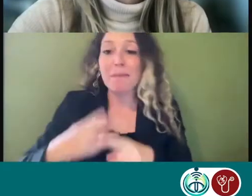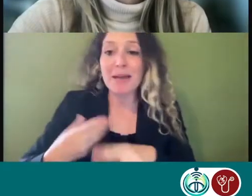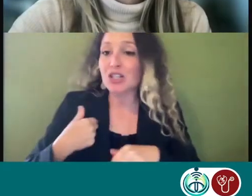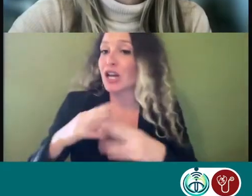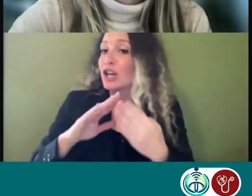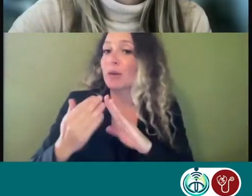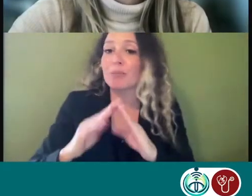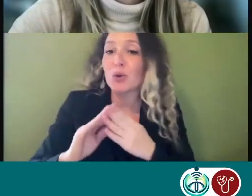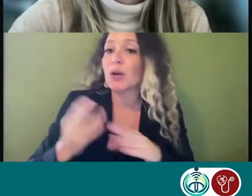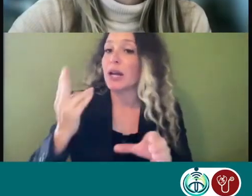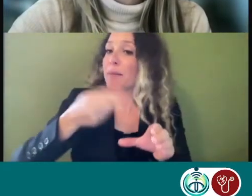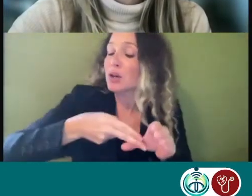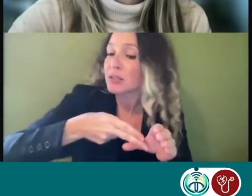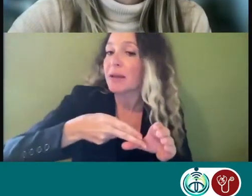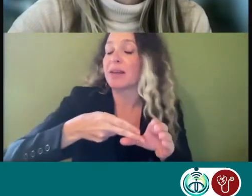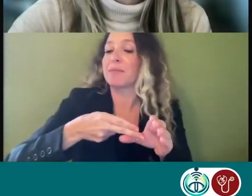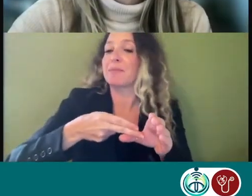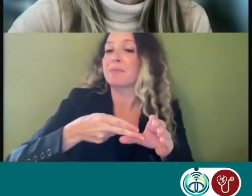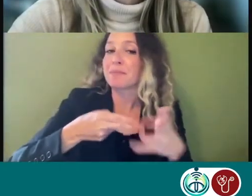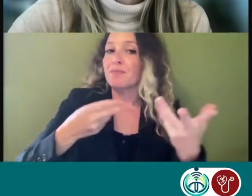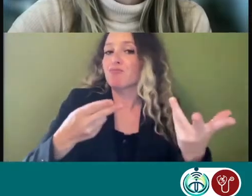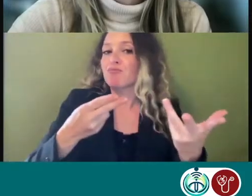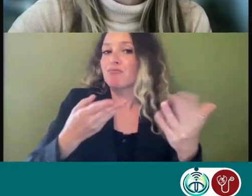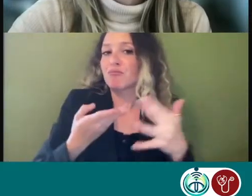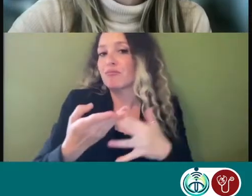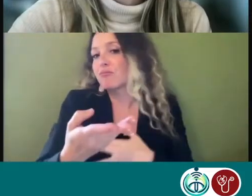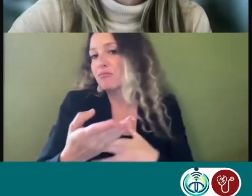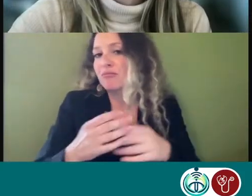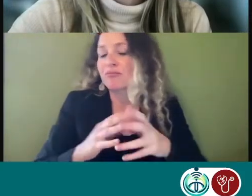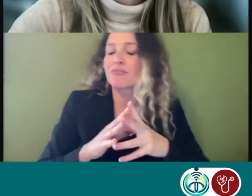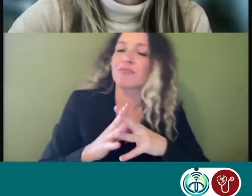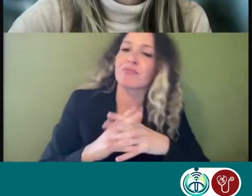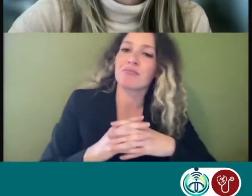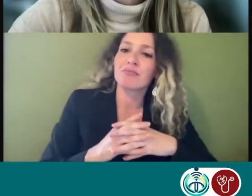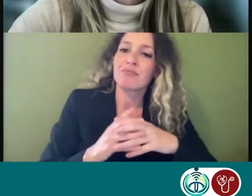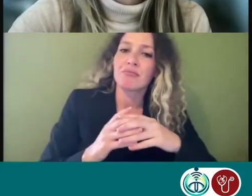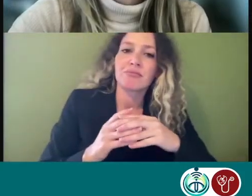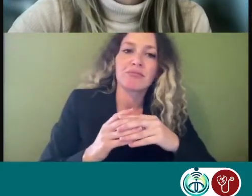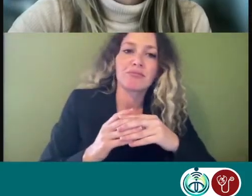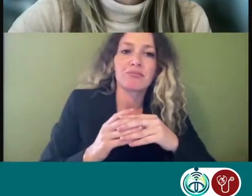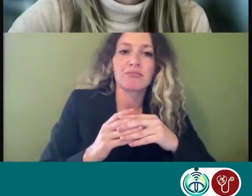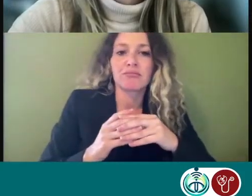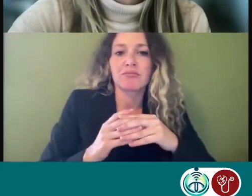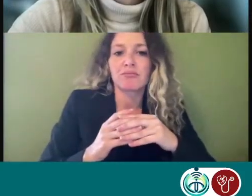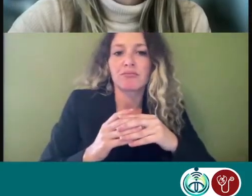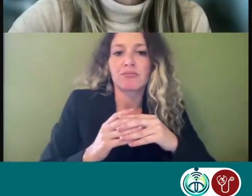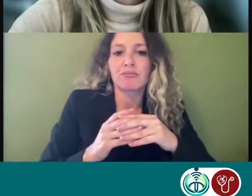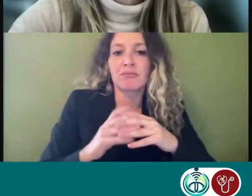participatory methodology throughout. Next slide, please. And this is a picture from our